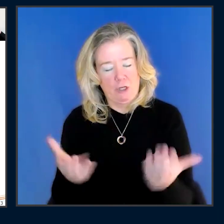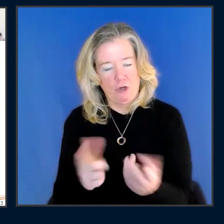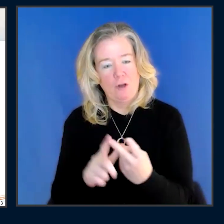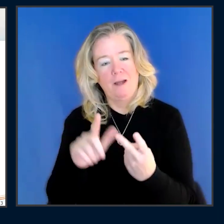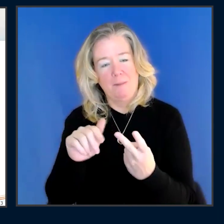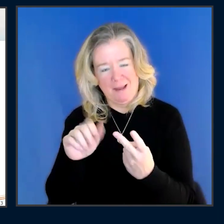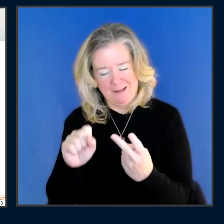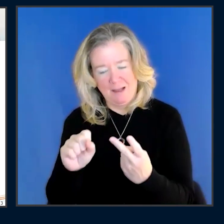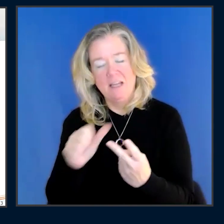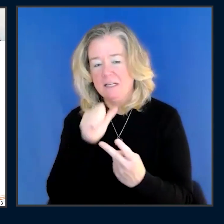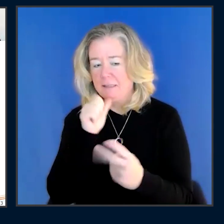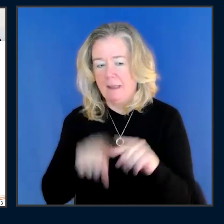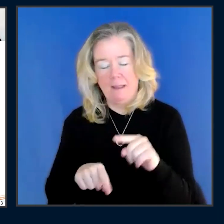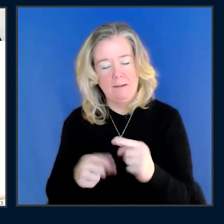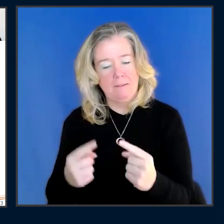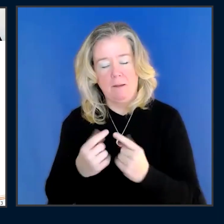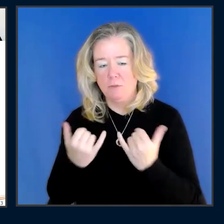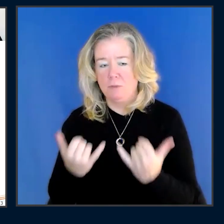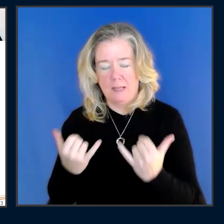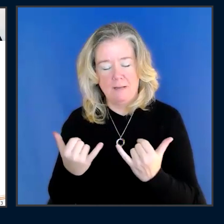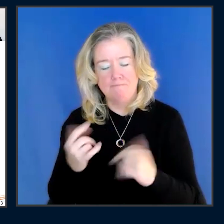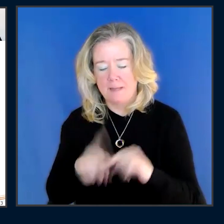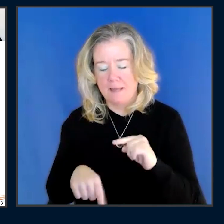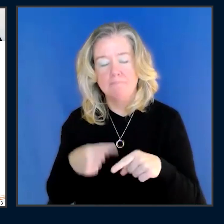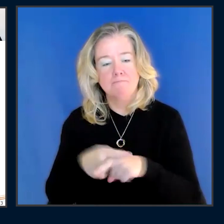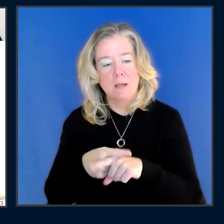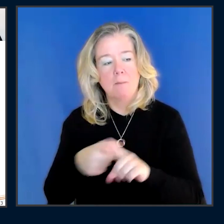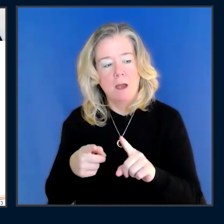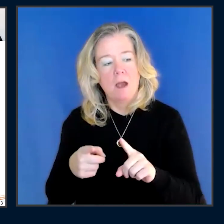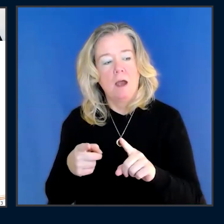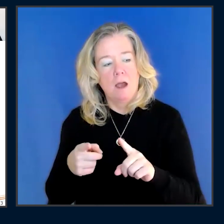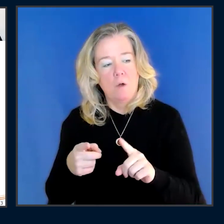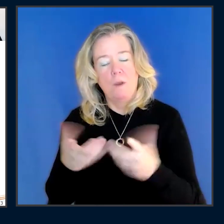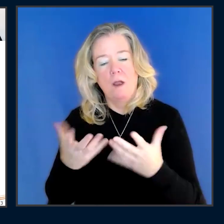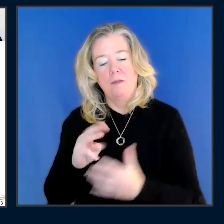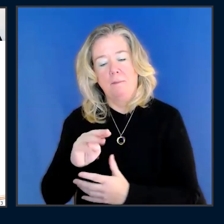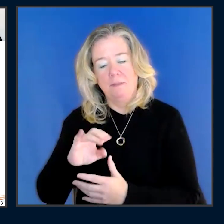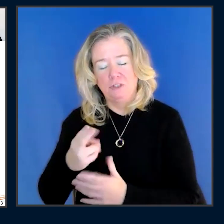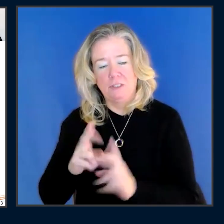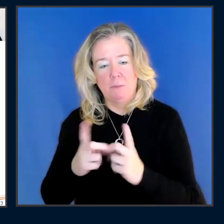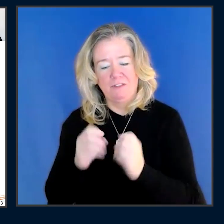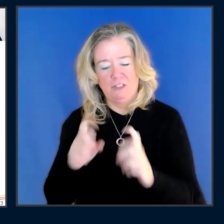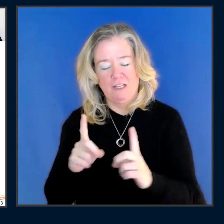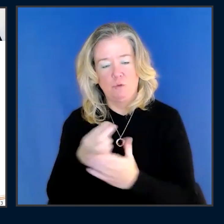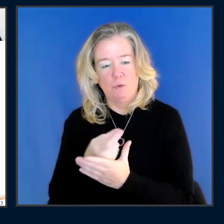is not able to be here today. But we are the Michigan Department of Education Resource for Deaf